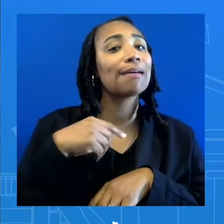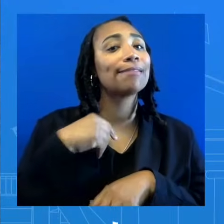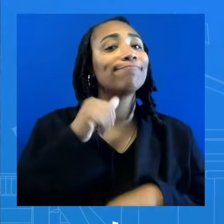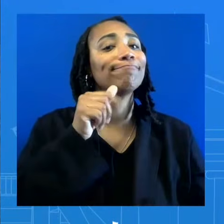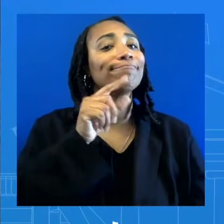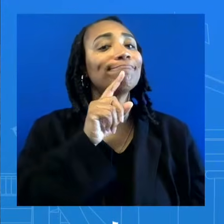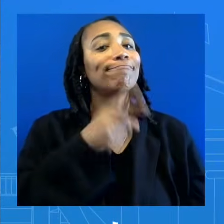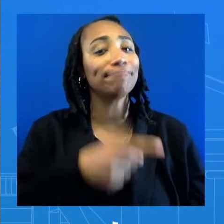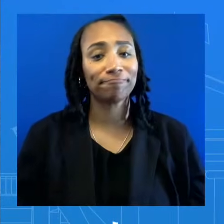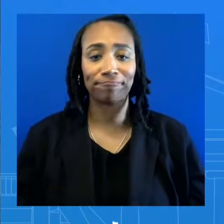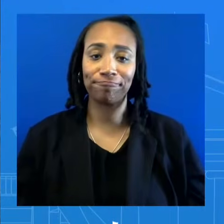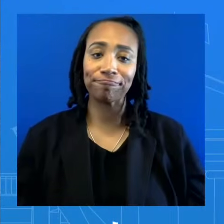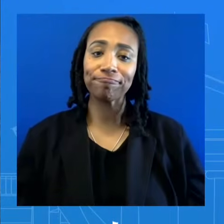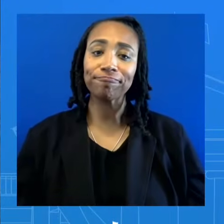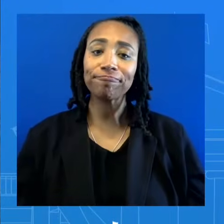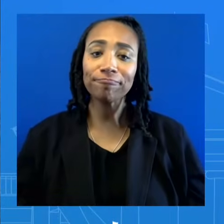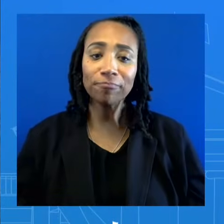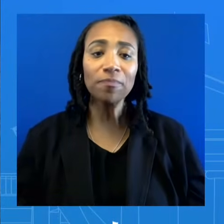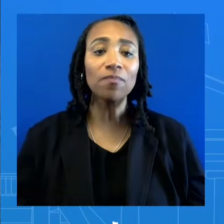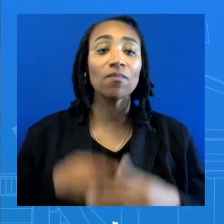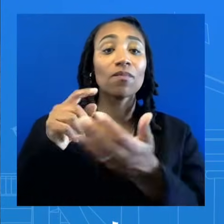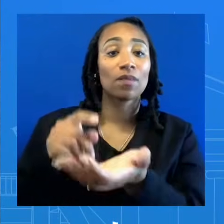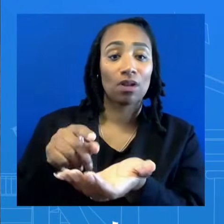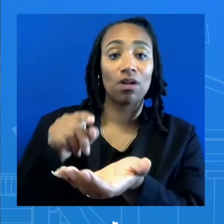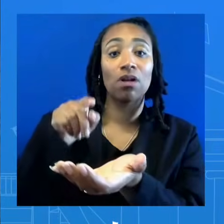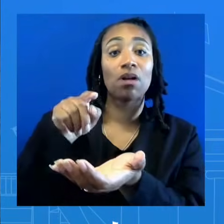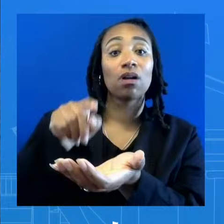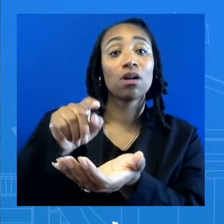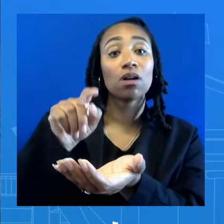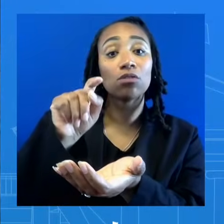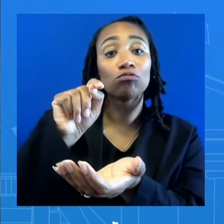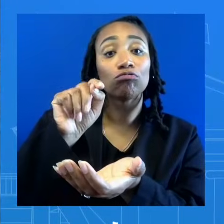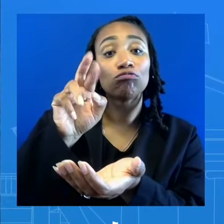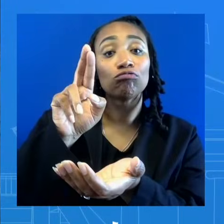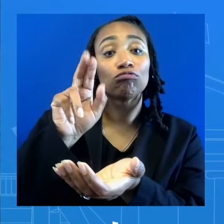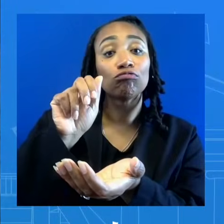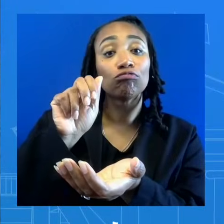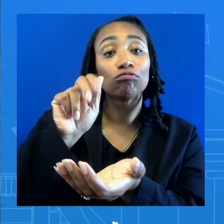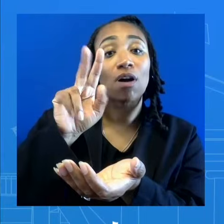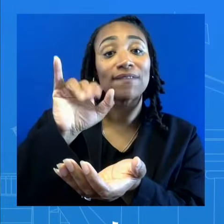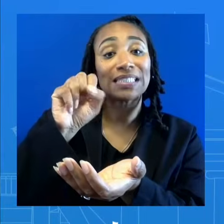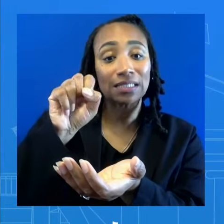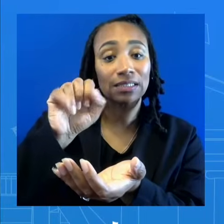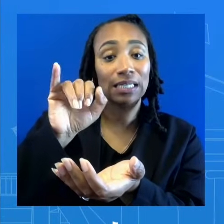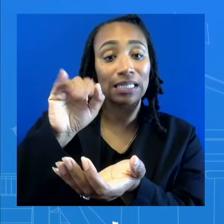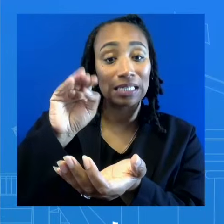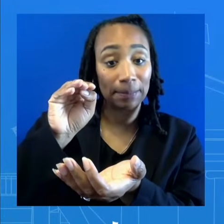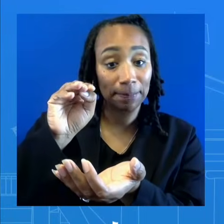and being detained in Syria before this week? Mr. Kirby: I am not aware of any indication